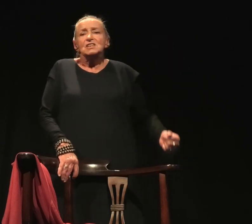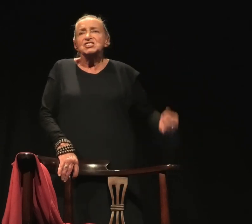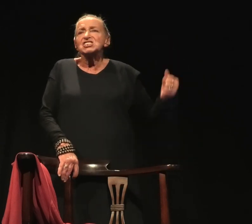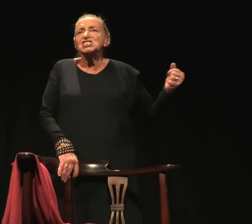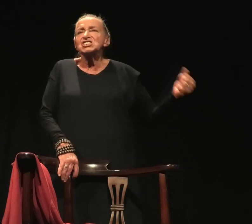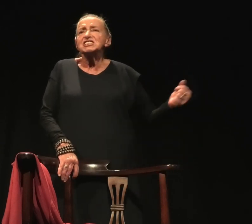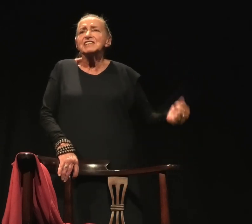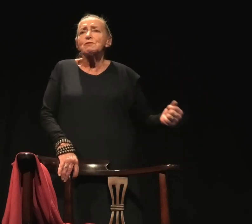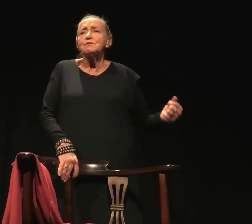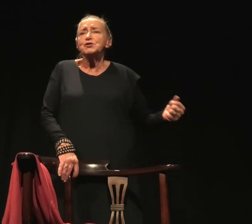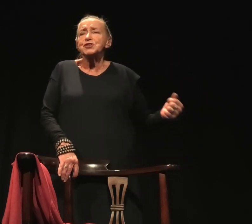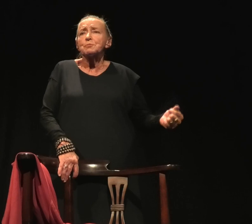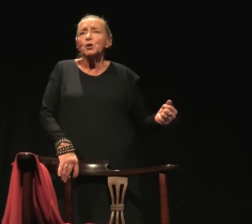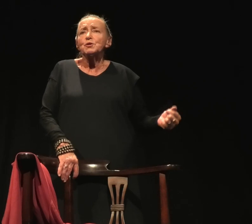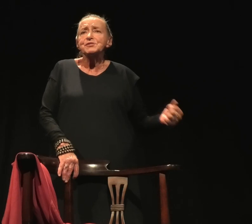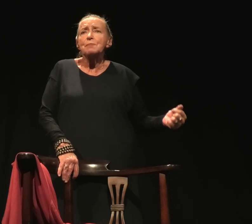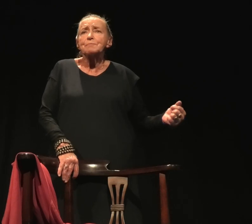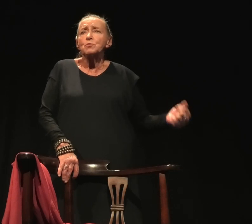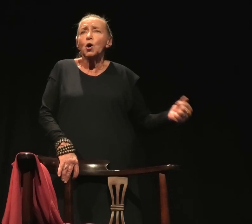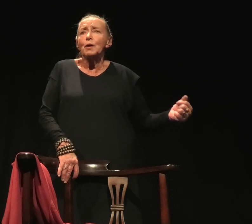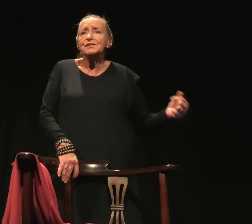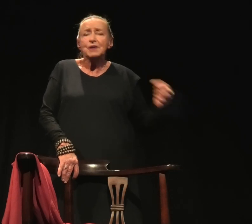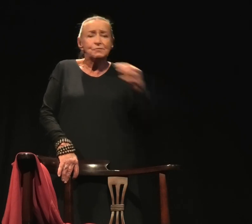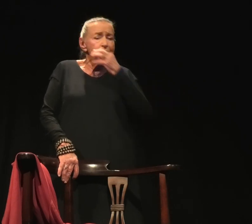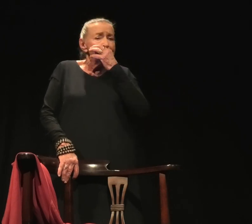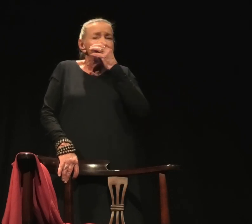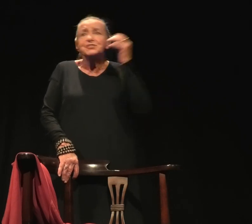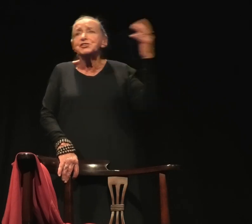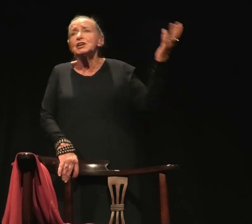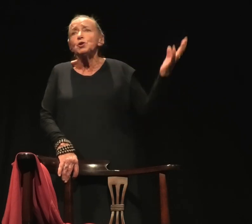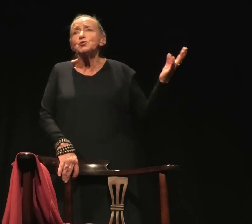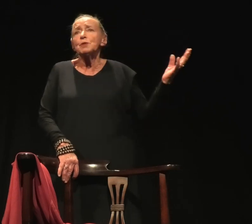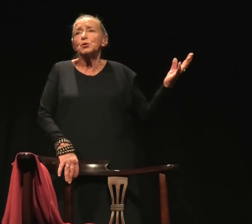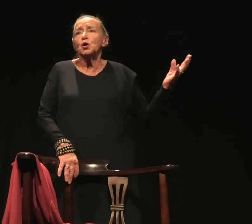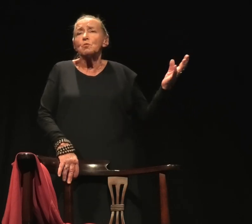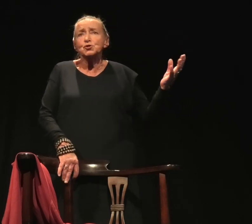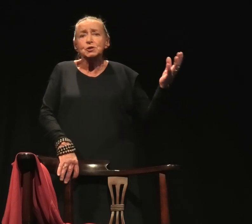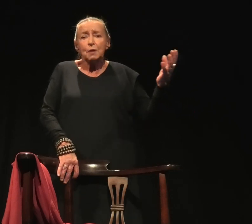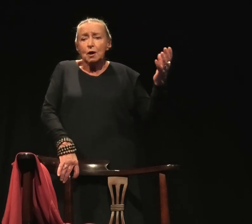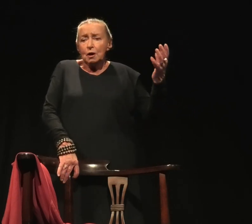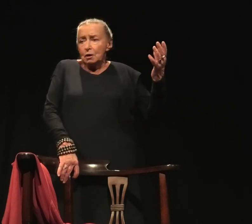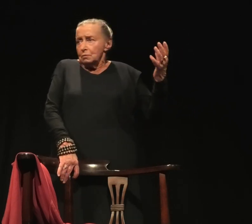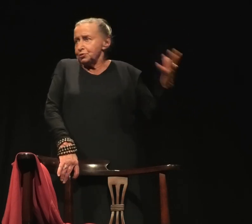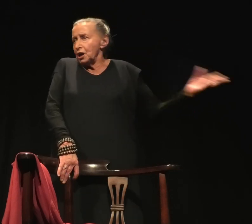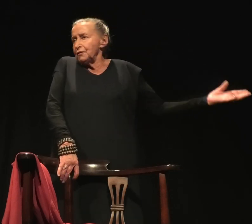The rusty cogwheels screeched. The Chamberlain winced and broke off.